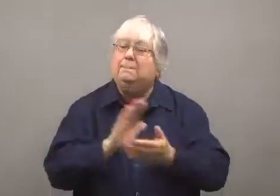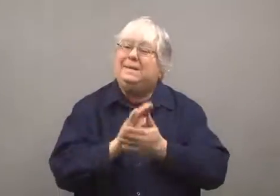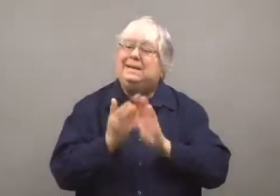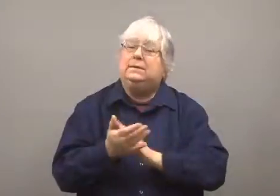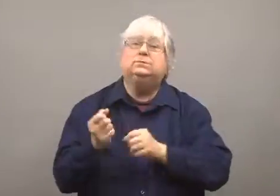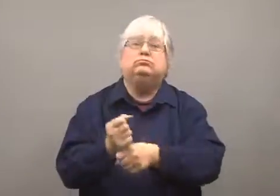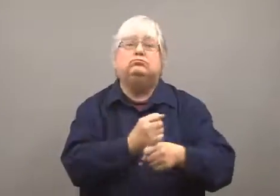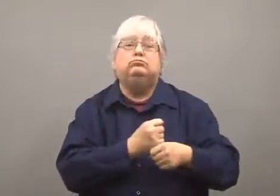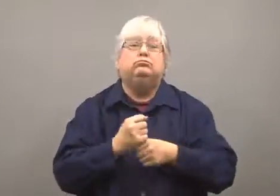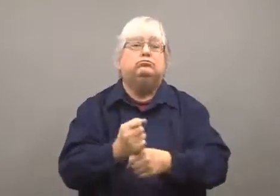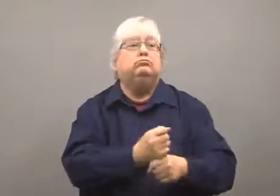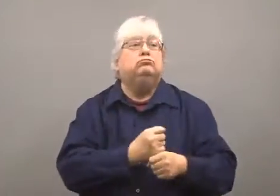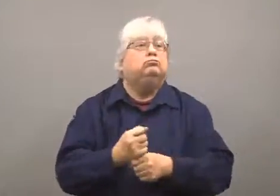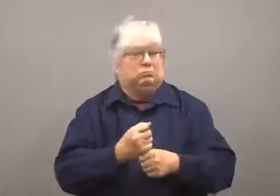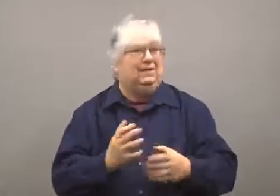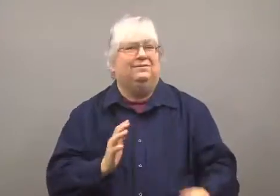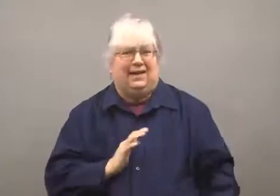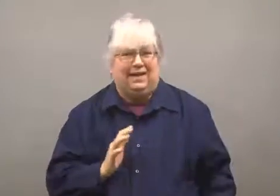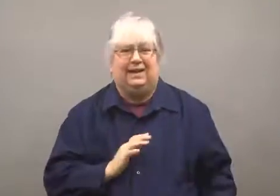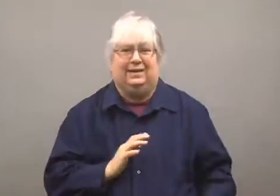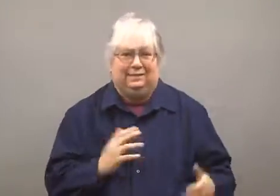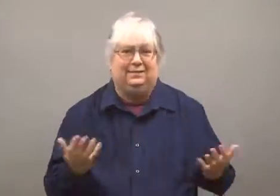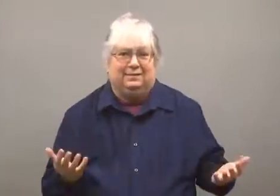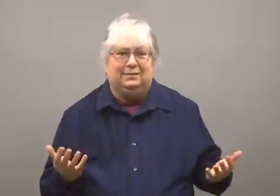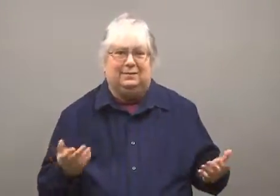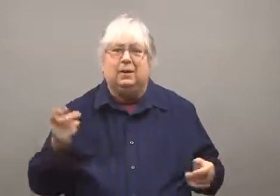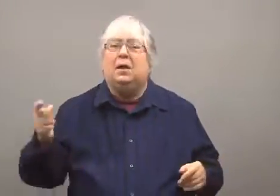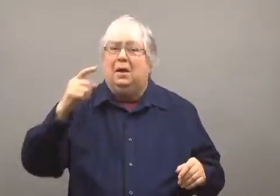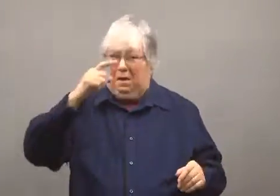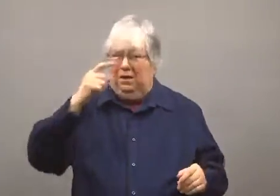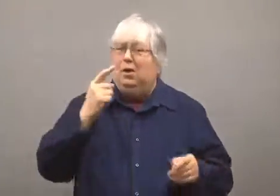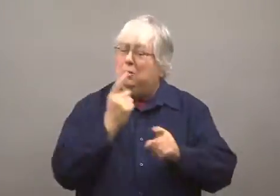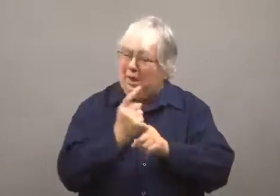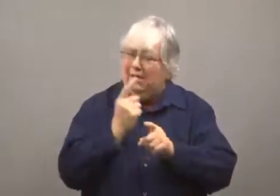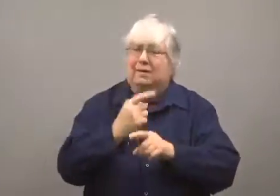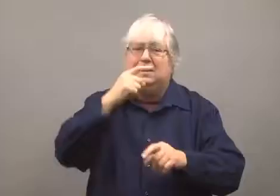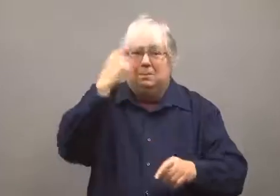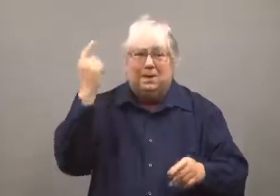There was no issue with peaceful protesters.